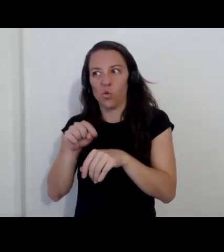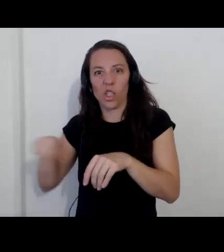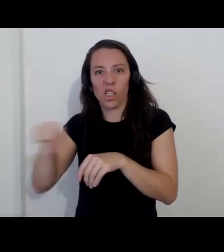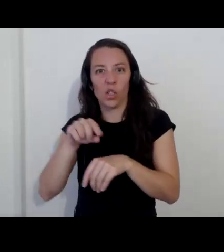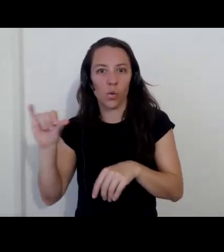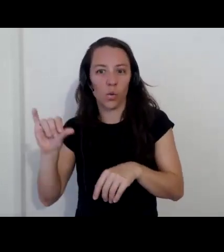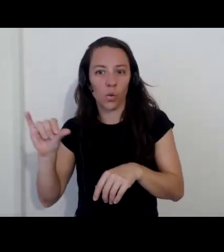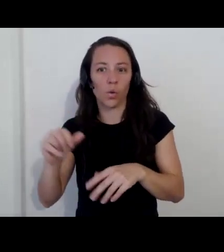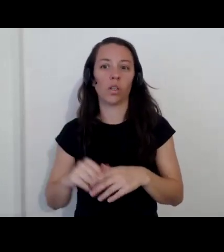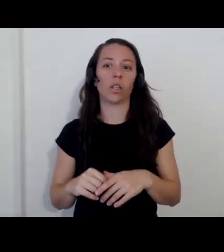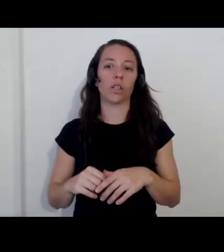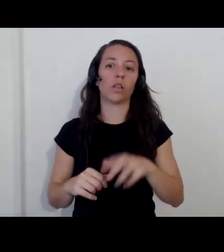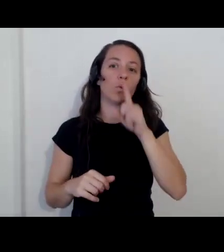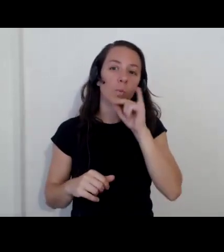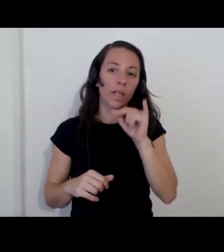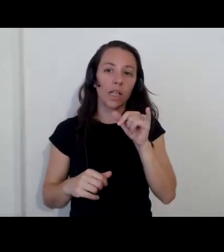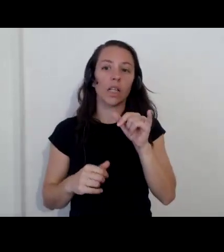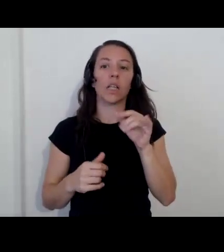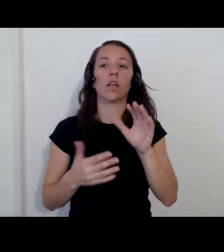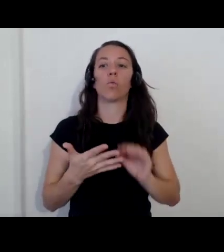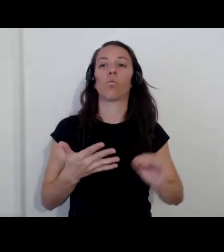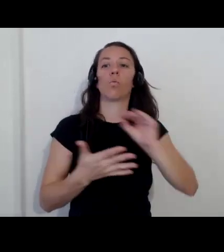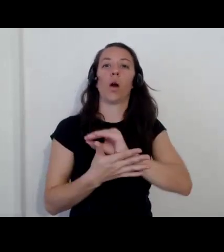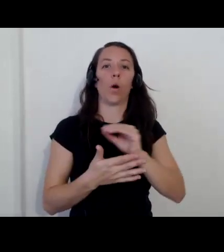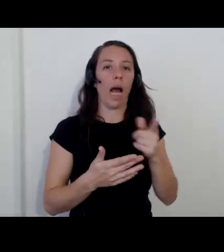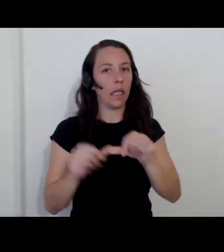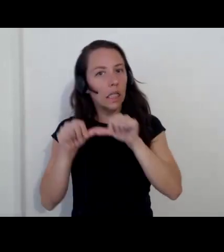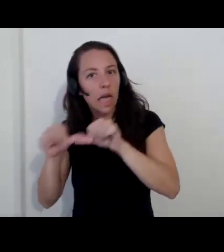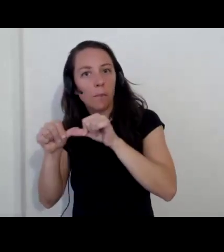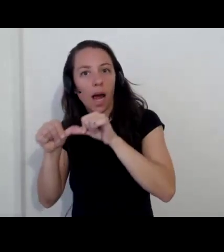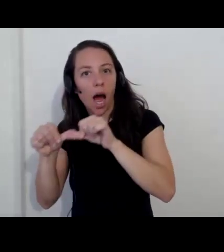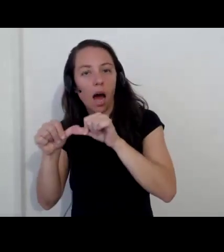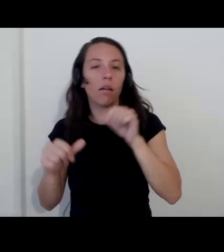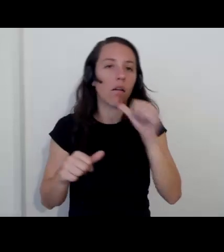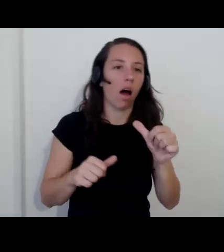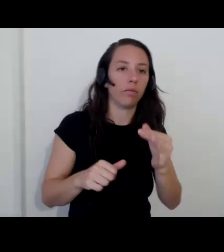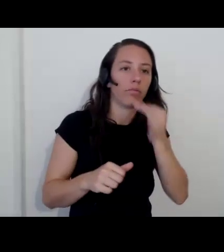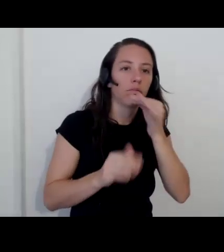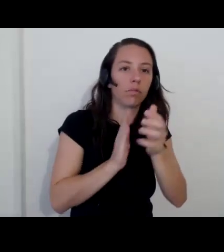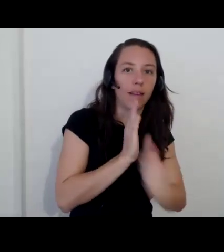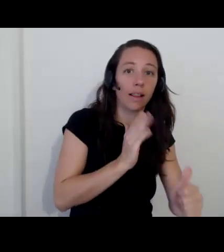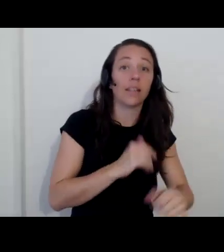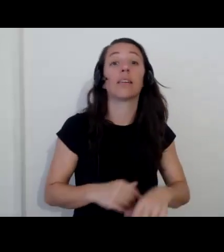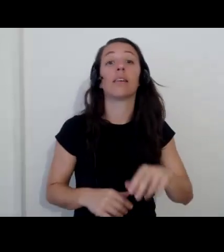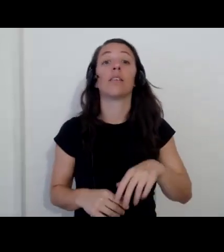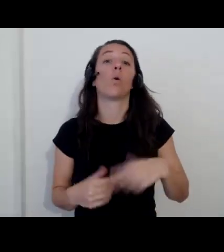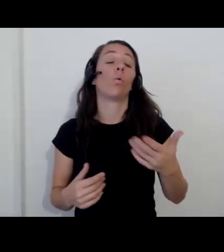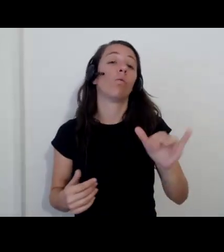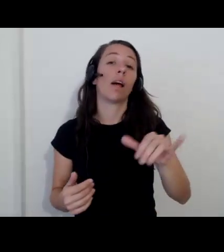stamina over talent for a lot of entry role positions. Roles like PA or as I mentioned entry